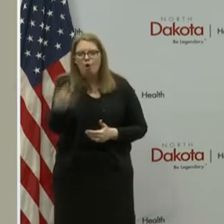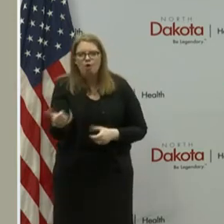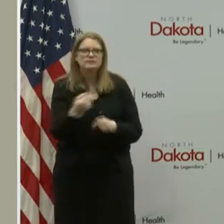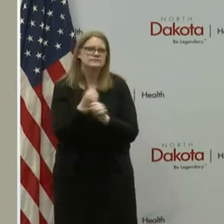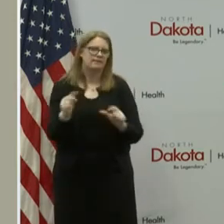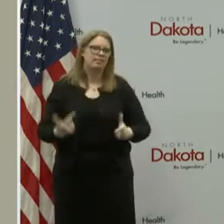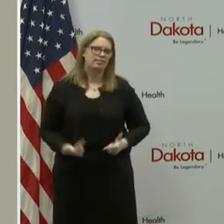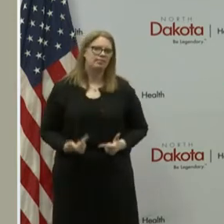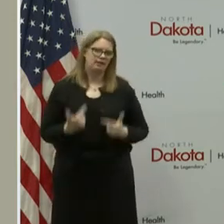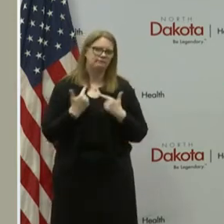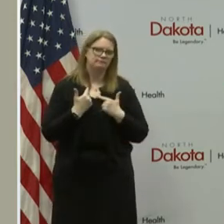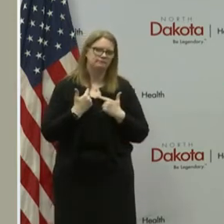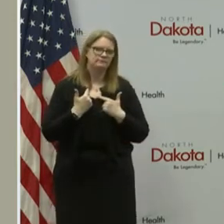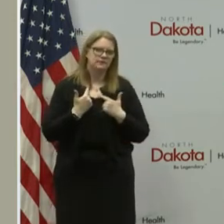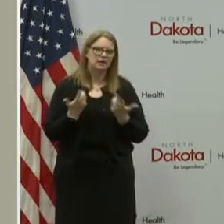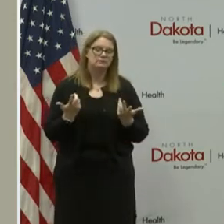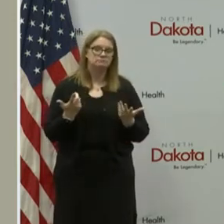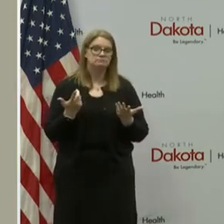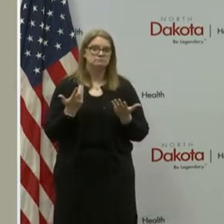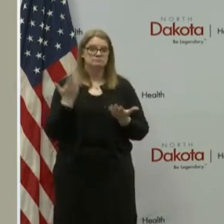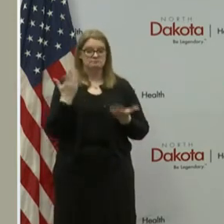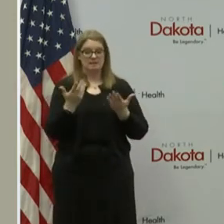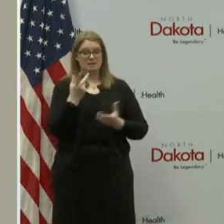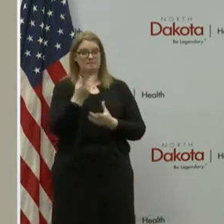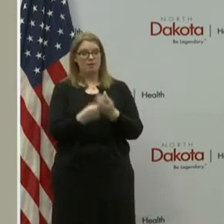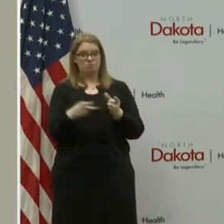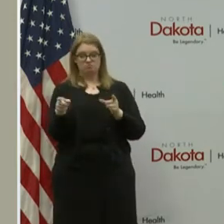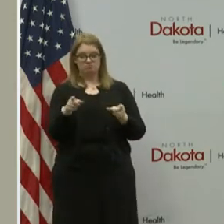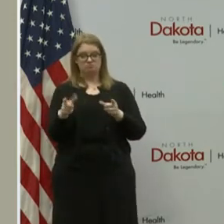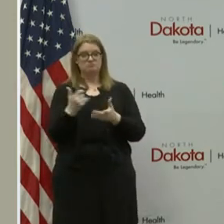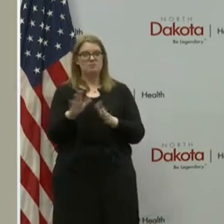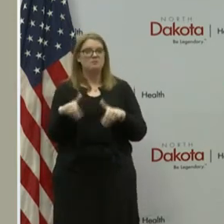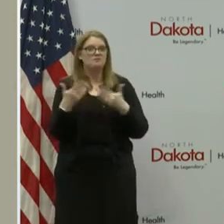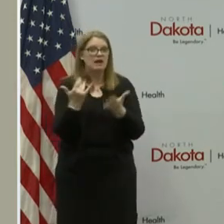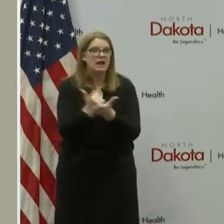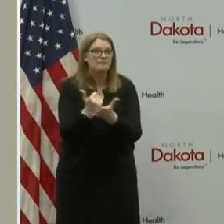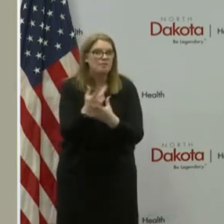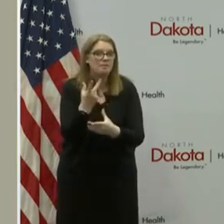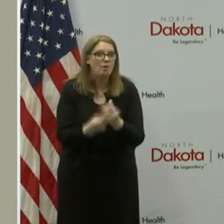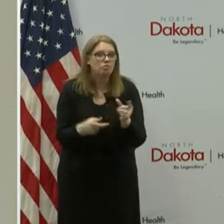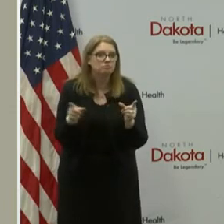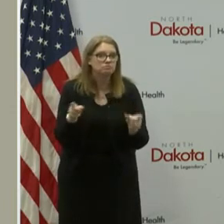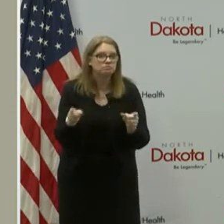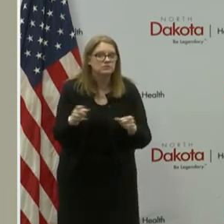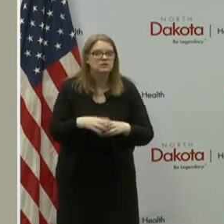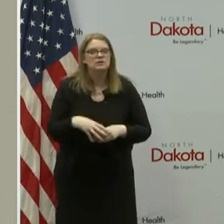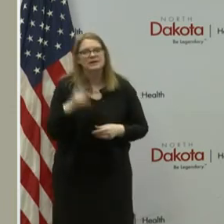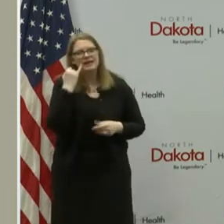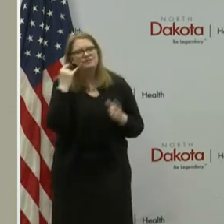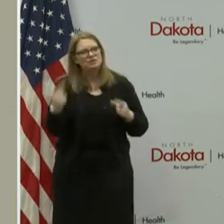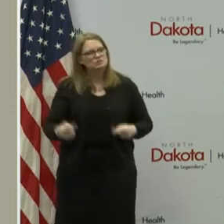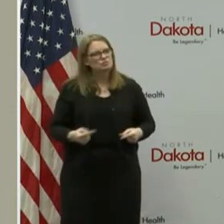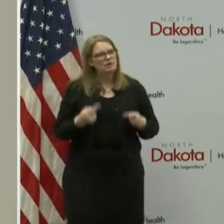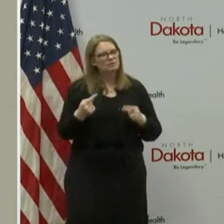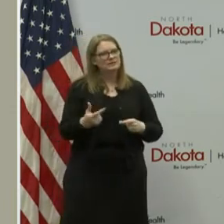AND SAVE SOMEONE'S LIFE. SO CALL AND SAVE AND PERHAPS WE CAN GET HELP FOR YOU AS WELL.